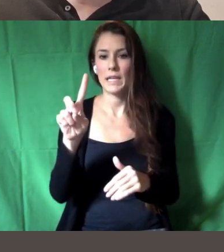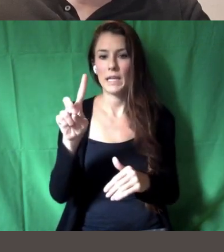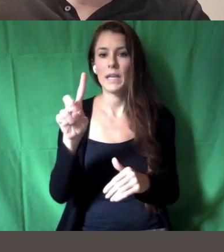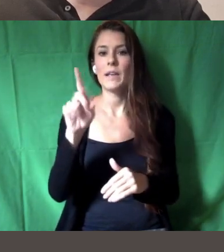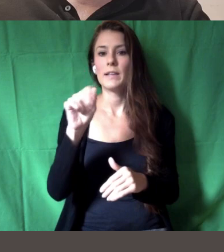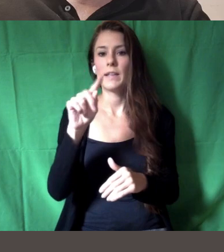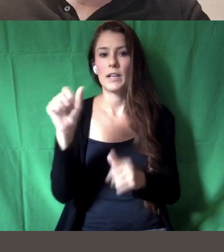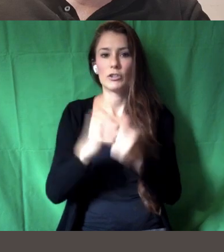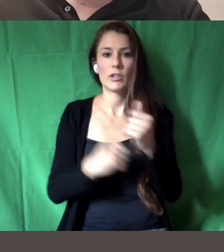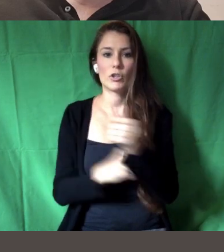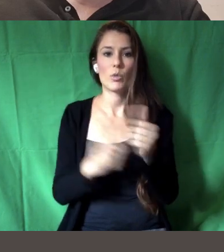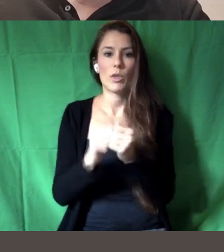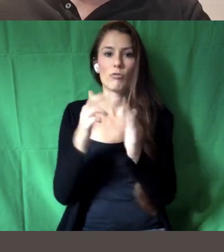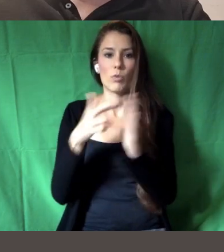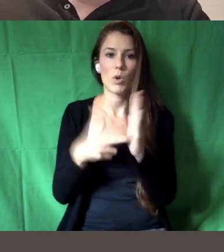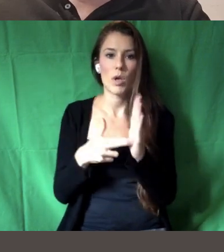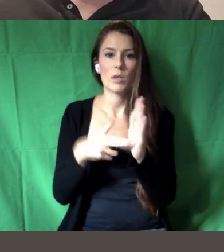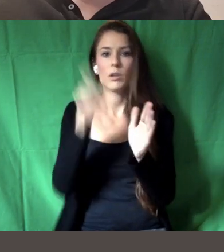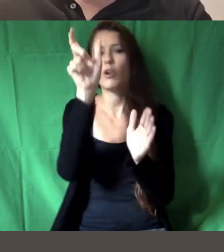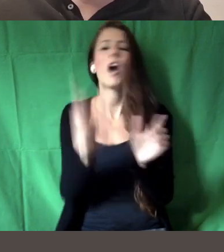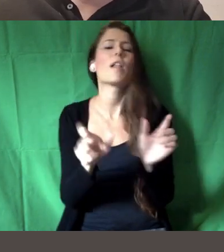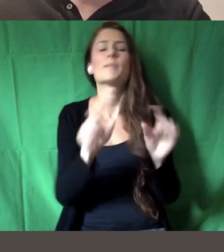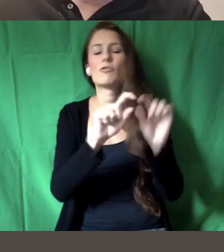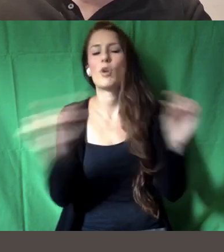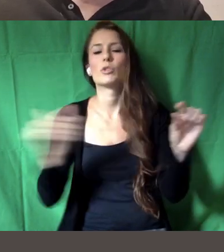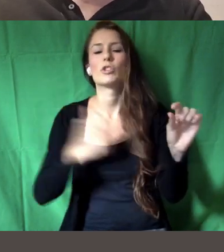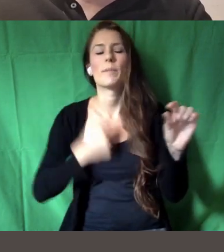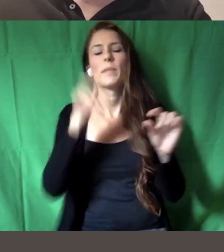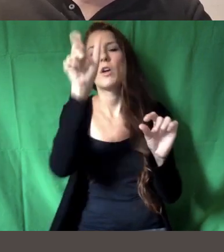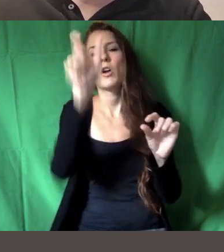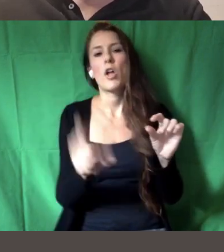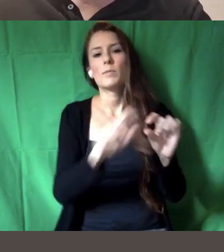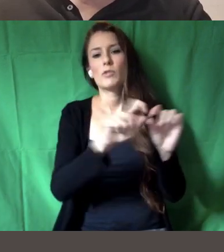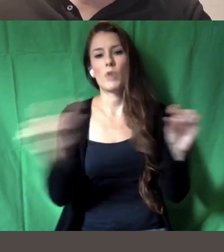with columns and rows similar to database tables of spreadsheets.